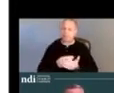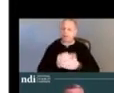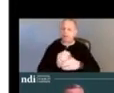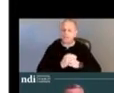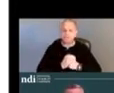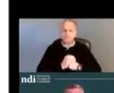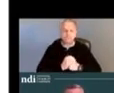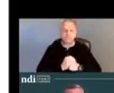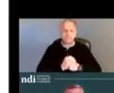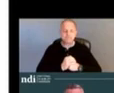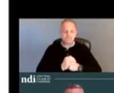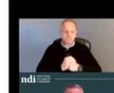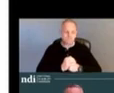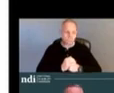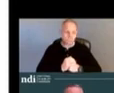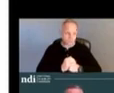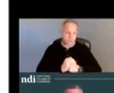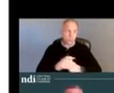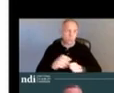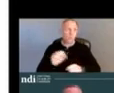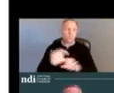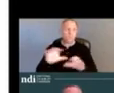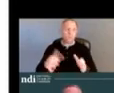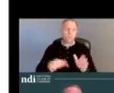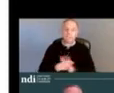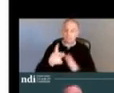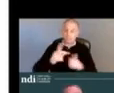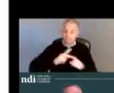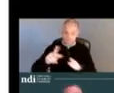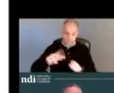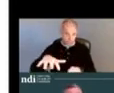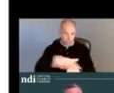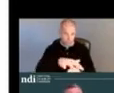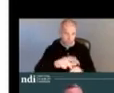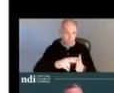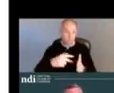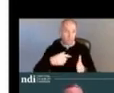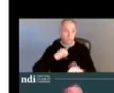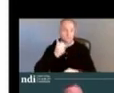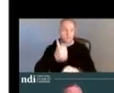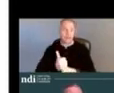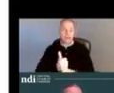As workforce development professionals, it is helpful when we create a paradigm shift